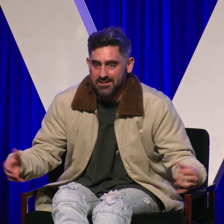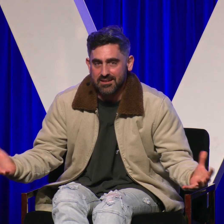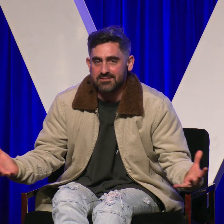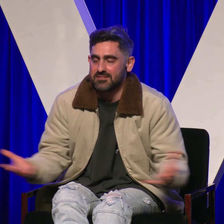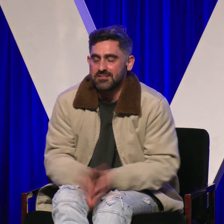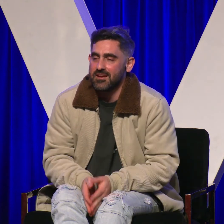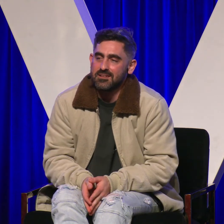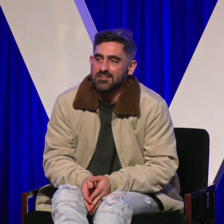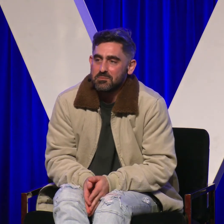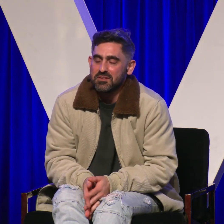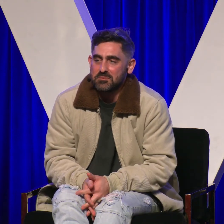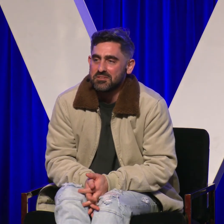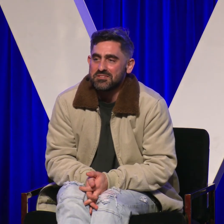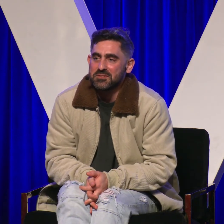it just yeah, it blossom. It's awesome.